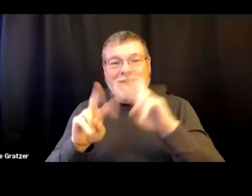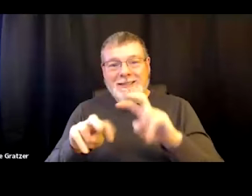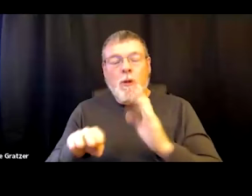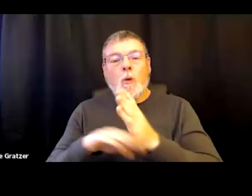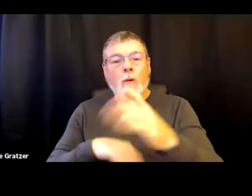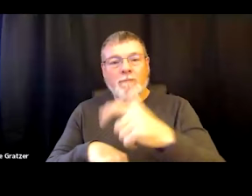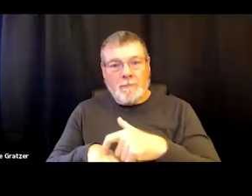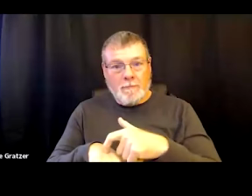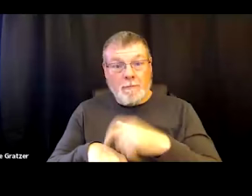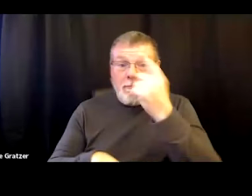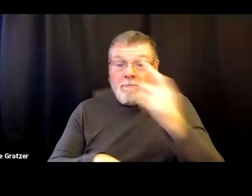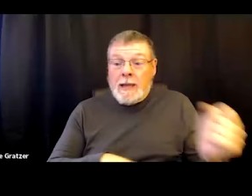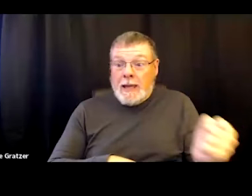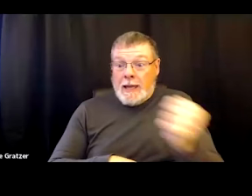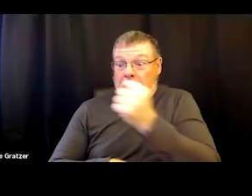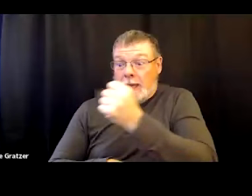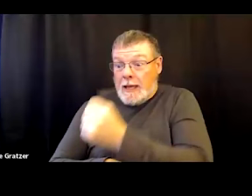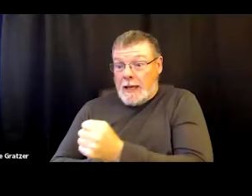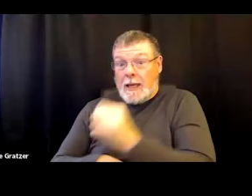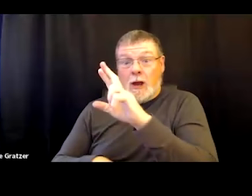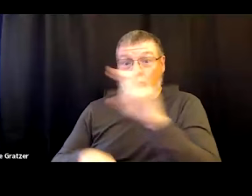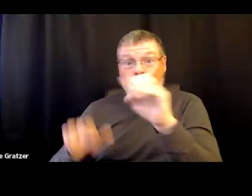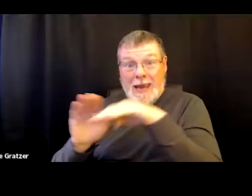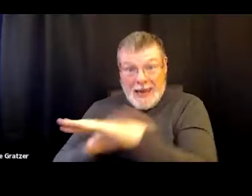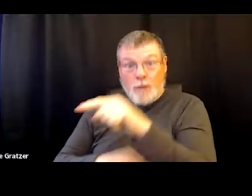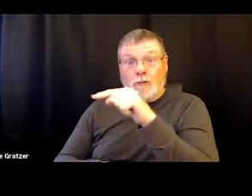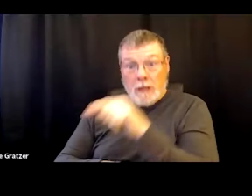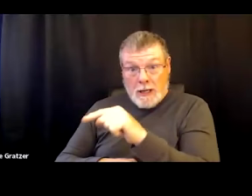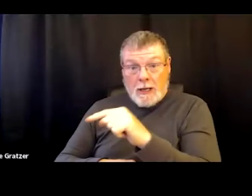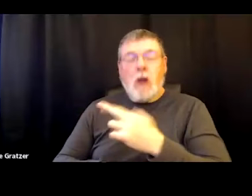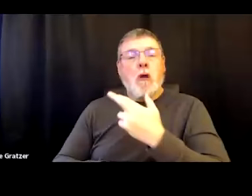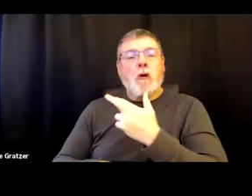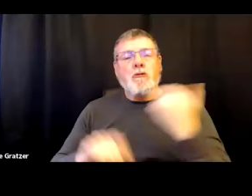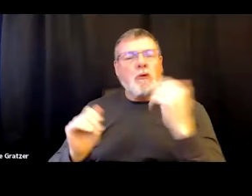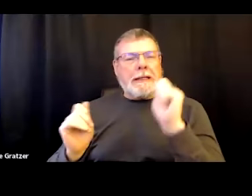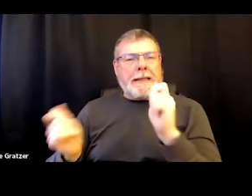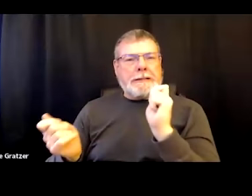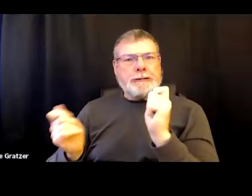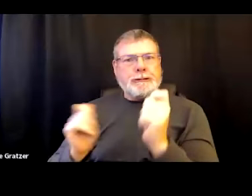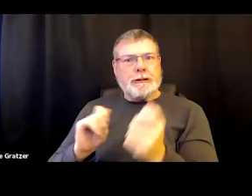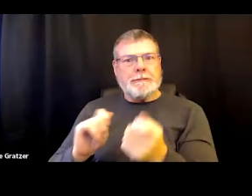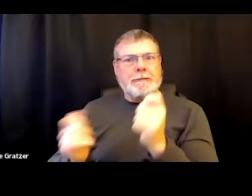During reentry process, I would suggest that the risk level can change dramatically